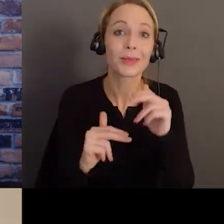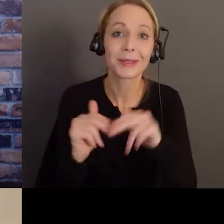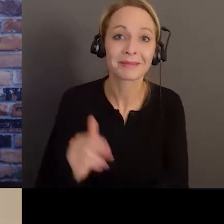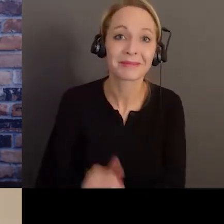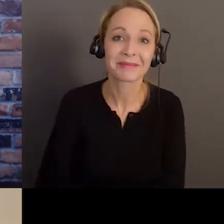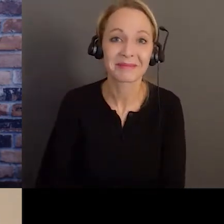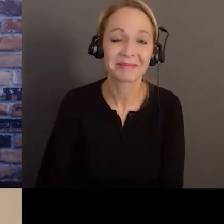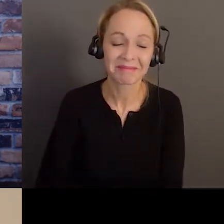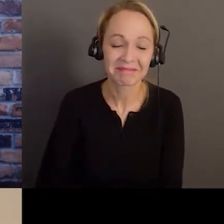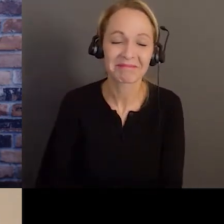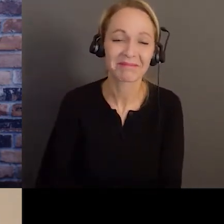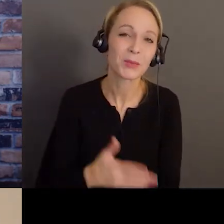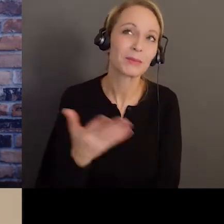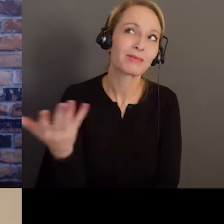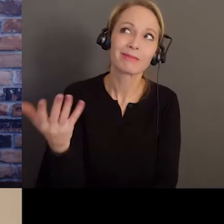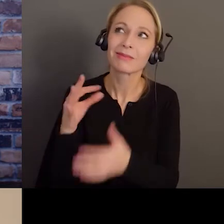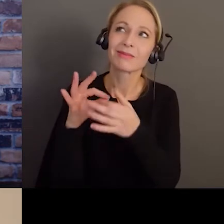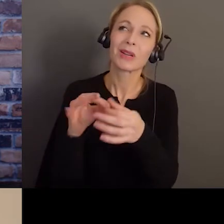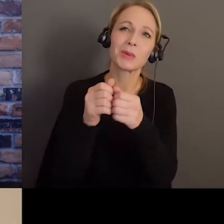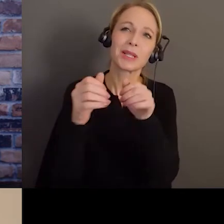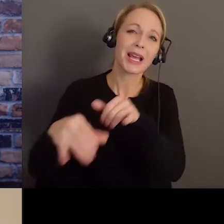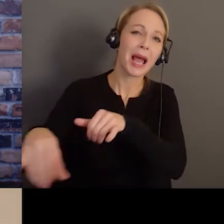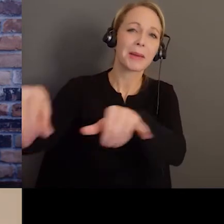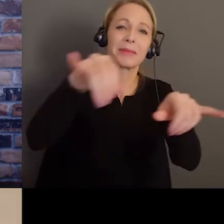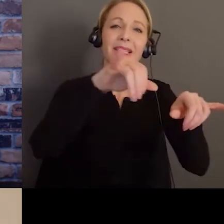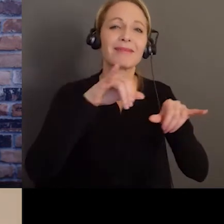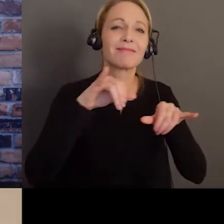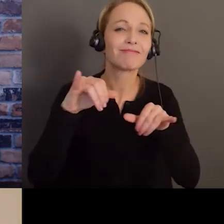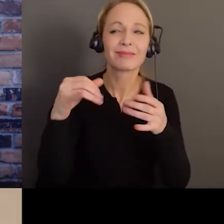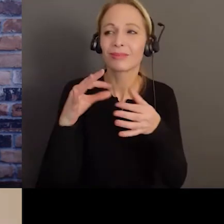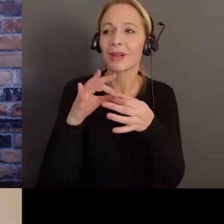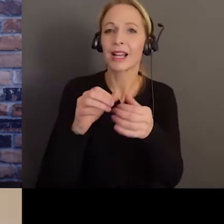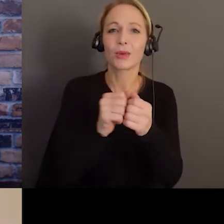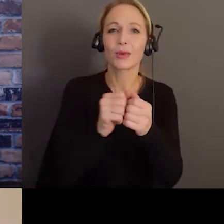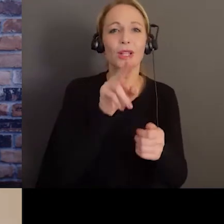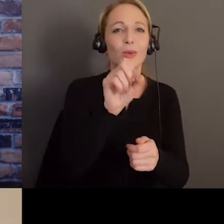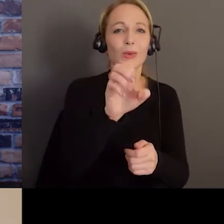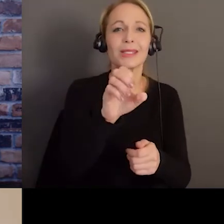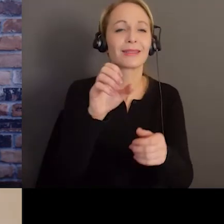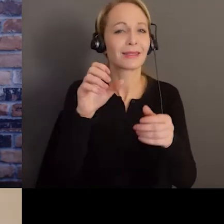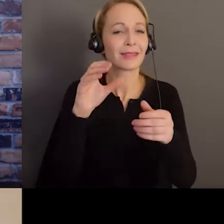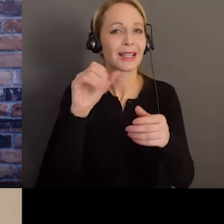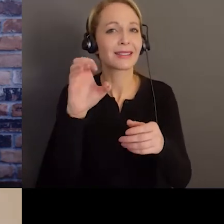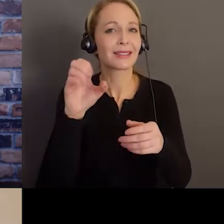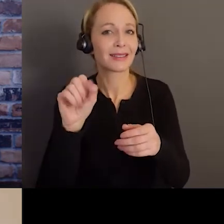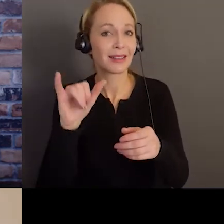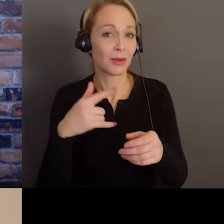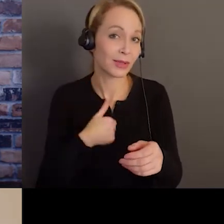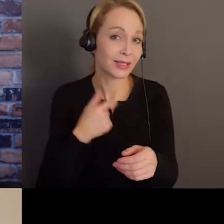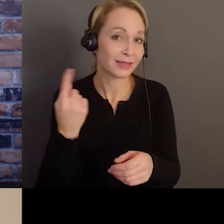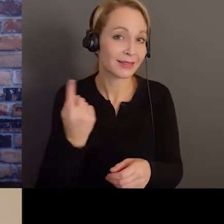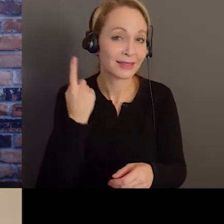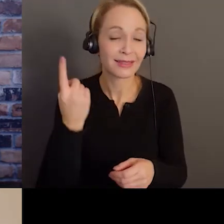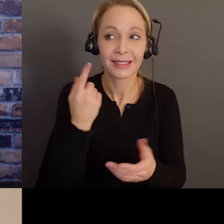SO IN THE TERMS OF COMMONALITIES AROUND THE USE CASES WE'RE CONSIDERING IS THE FACT THAT ANYTHING THAT IS